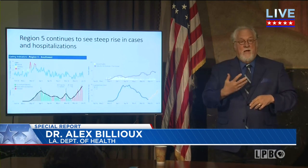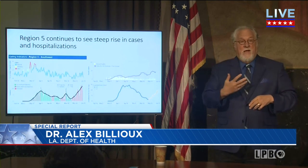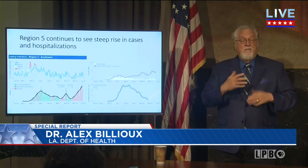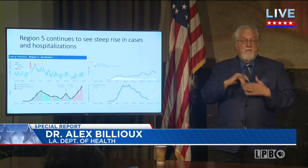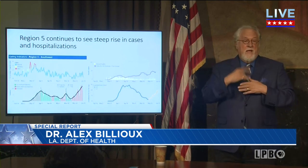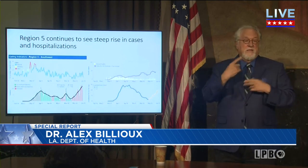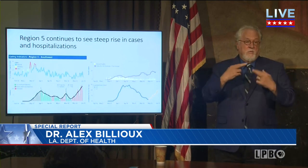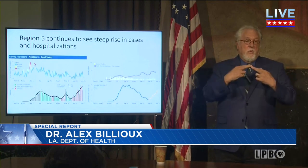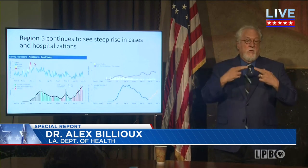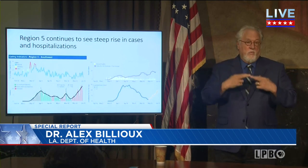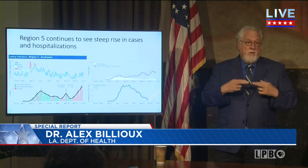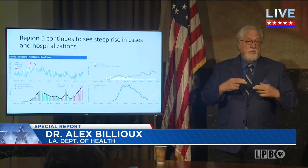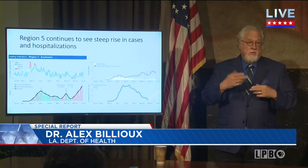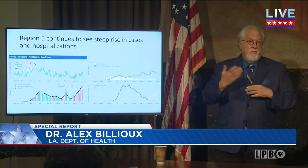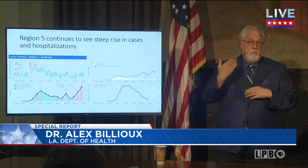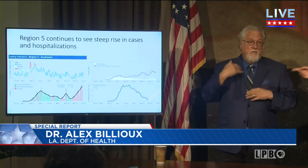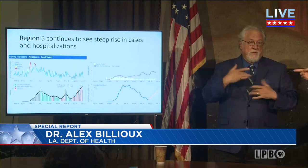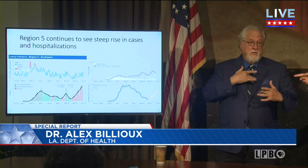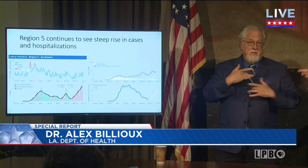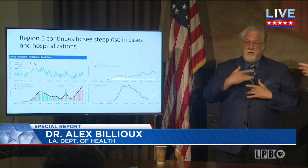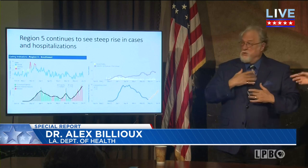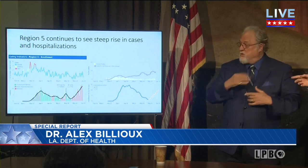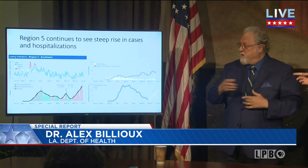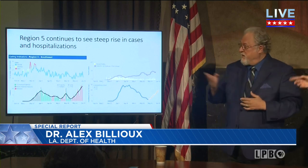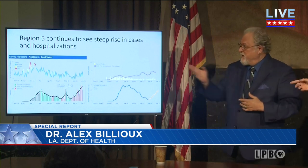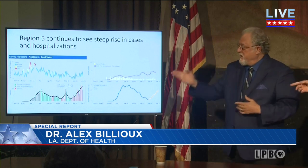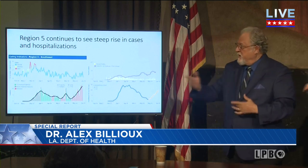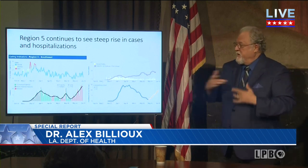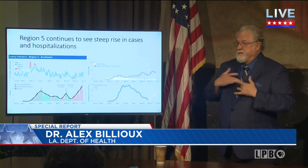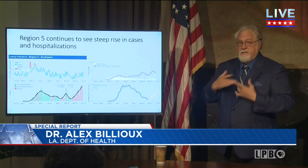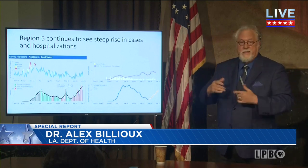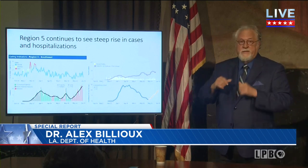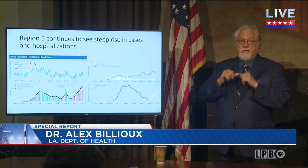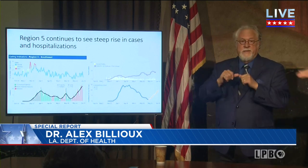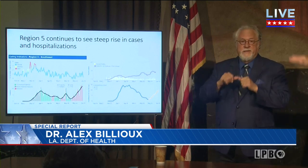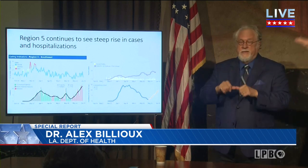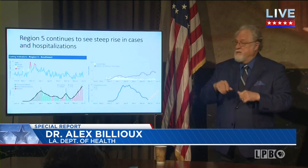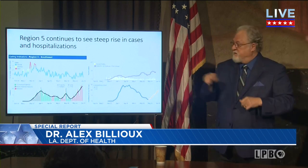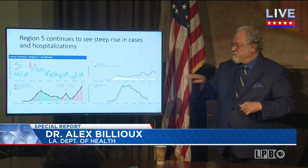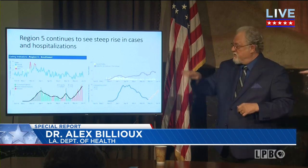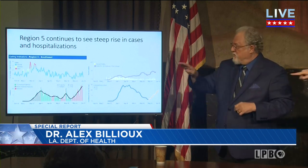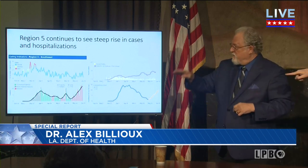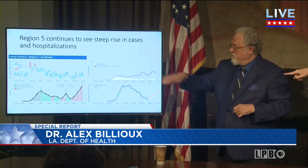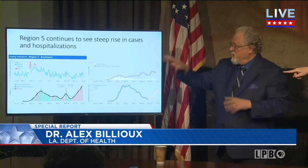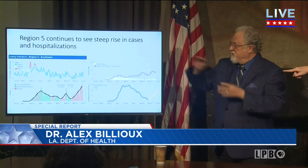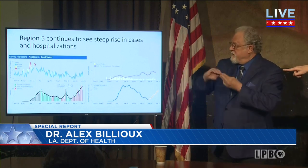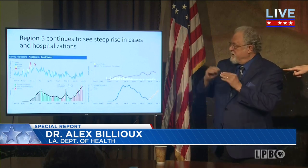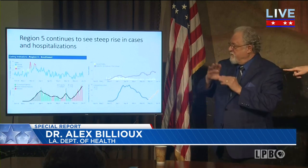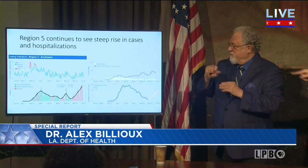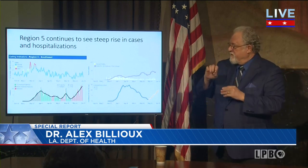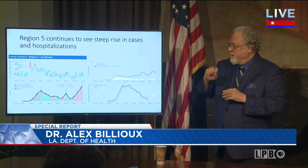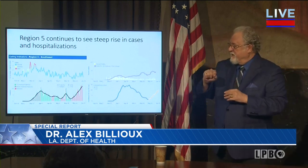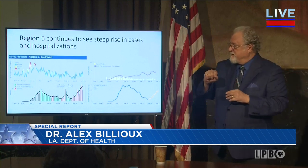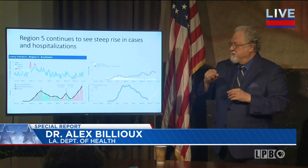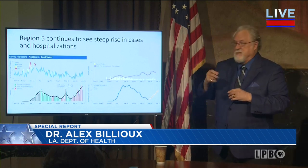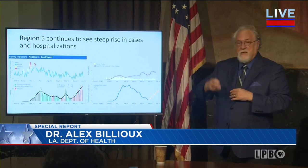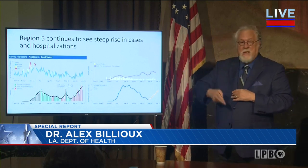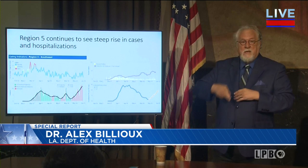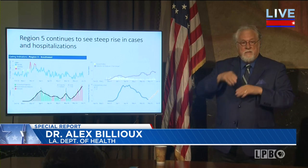REGION 4. WE'RE SEEING A DECREASE IN HOSPITALIZATIONS IN REGION 4. REGION 5 WE PREVIOUSLY T